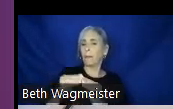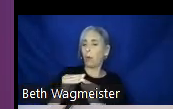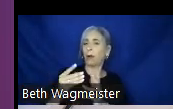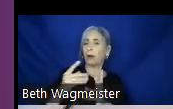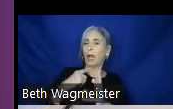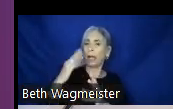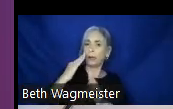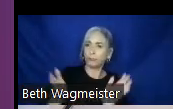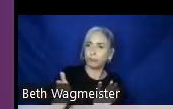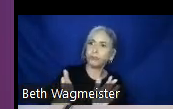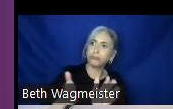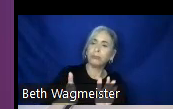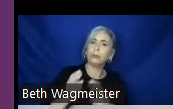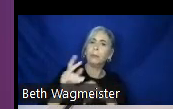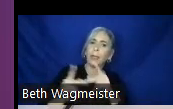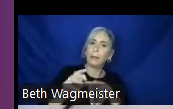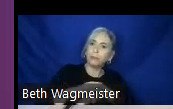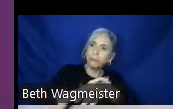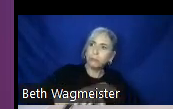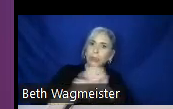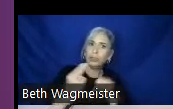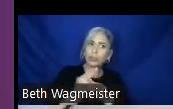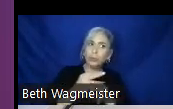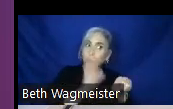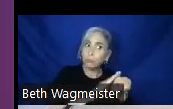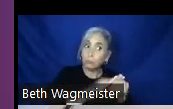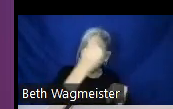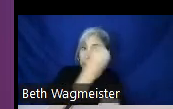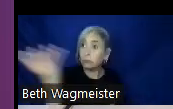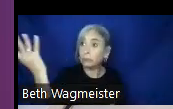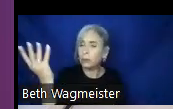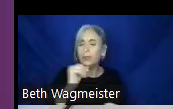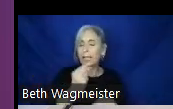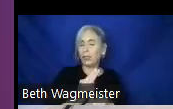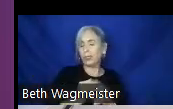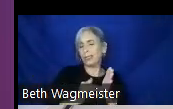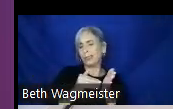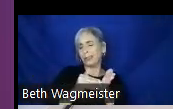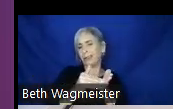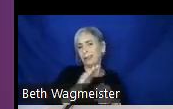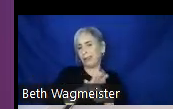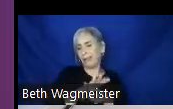raise that flag often. >> HIDDE DE VRIES: Yeah. It is still not used enough. I think it has many,